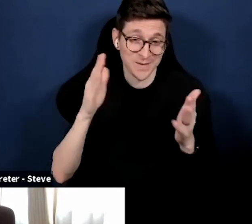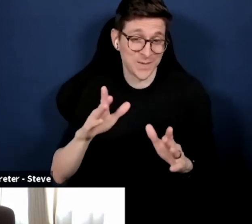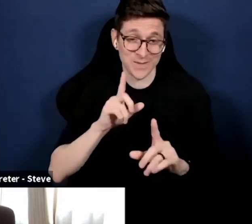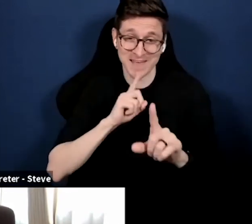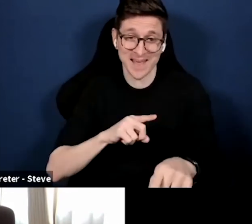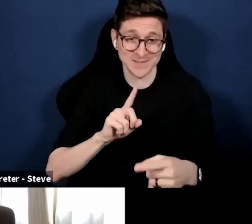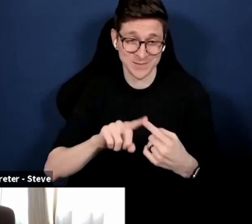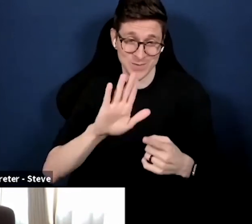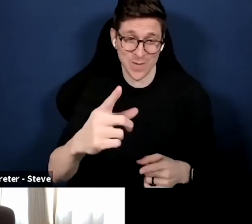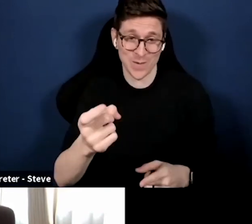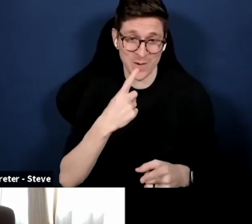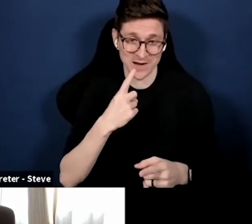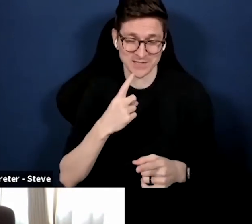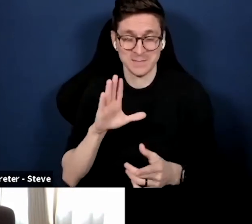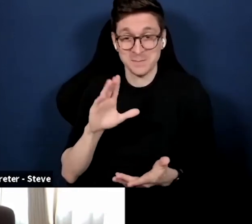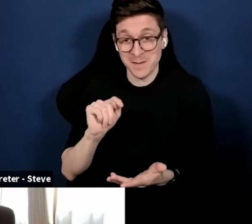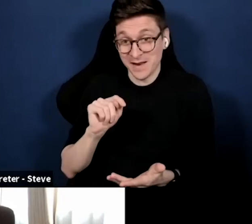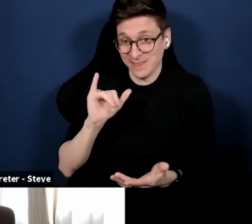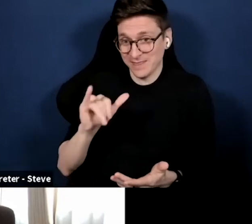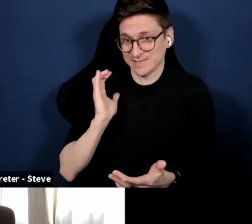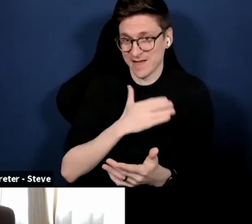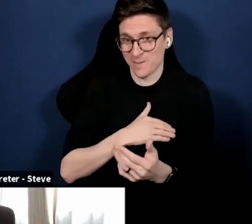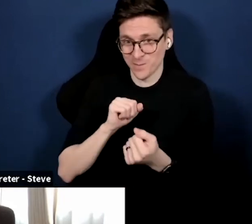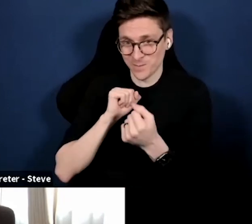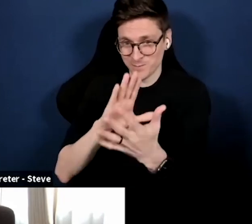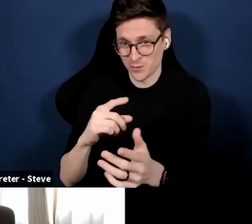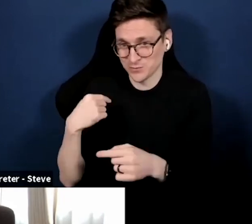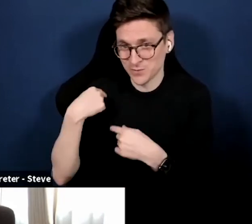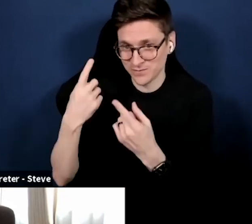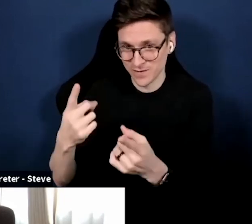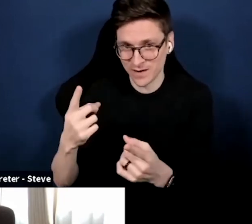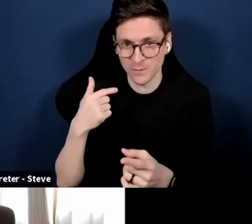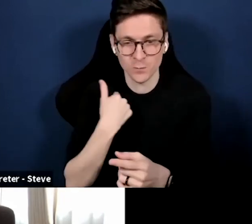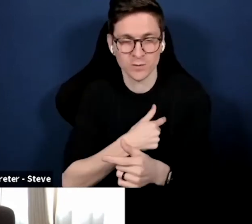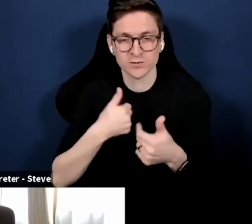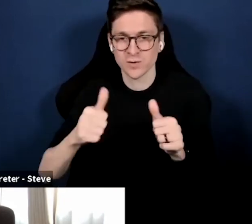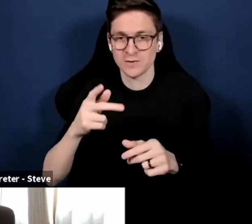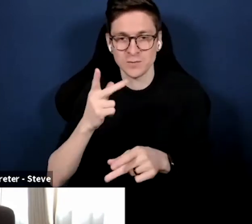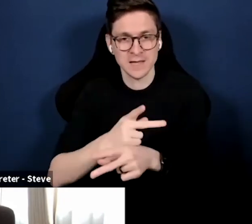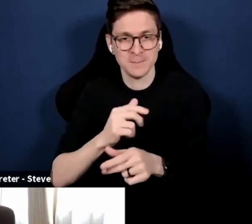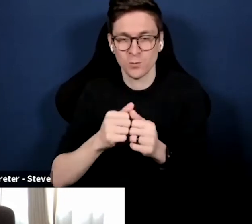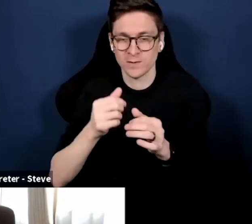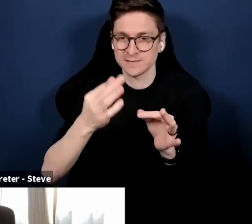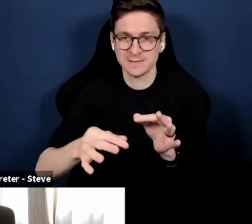we're trying to approach it so we're trying to do it for very simple things at the moment um but the